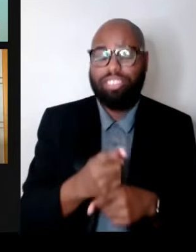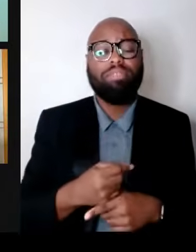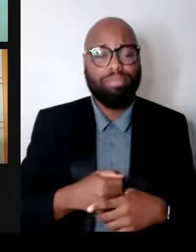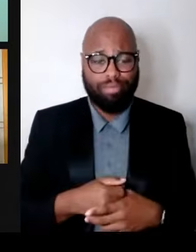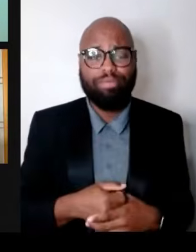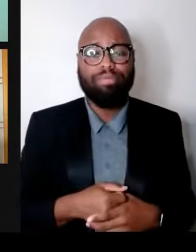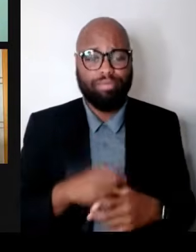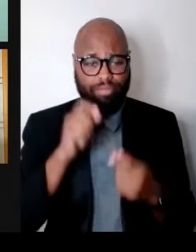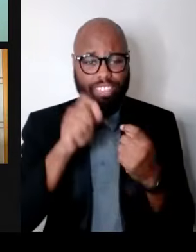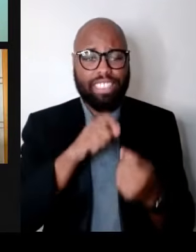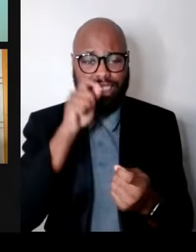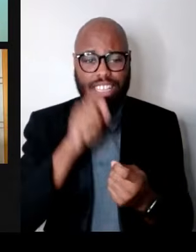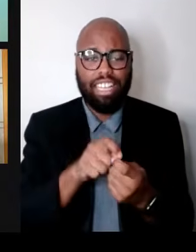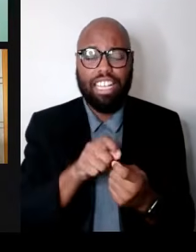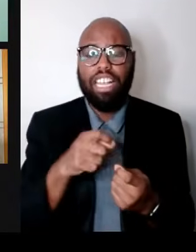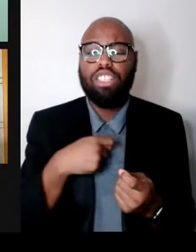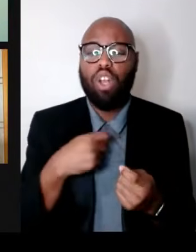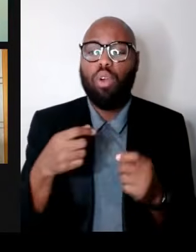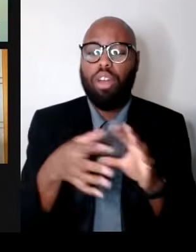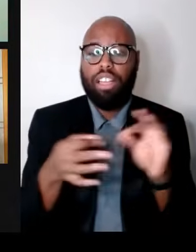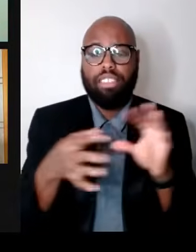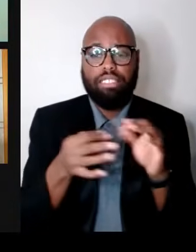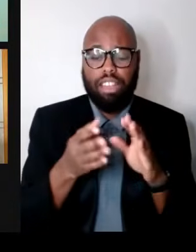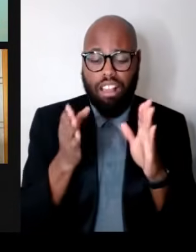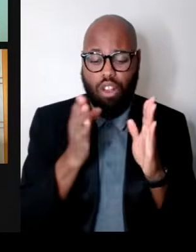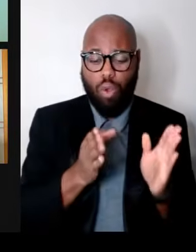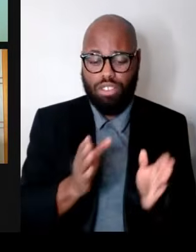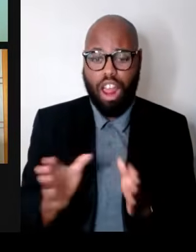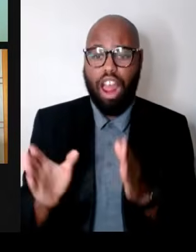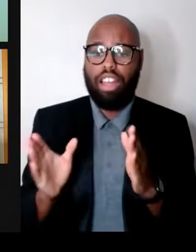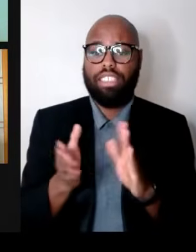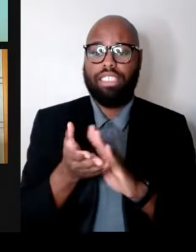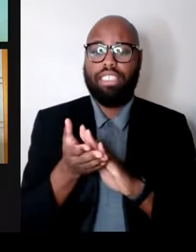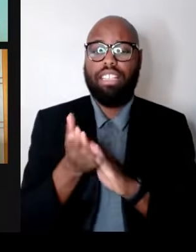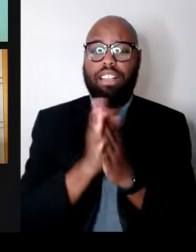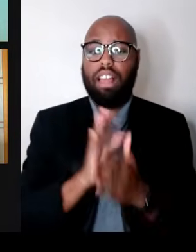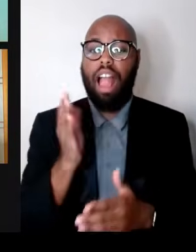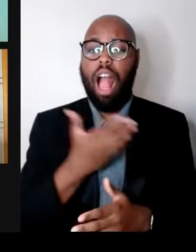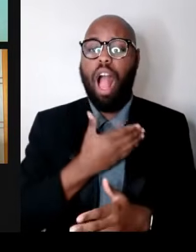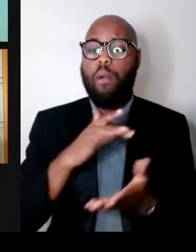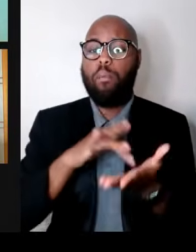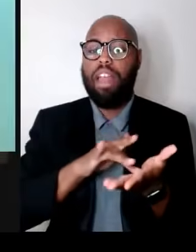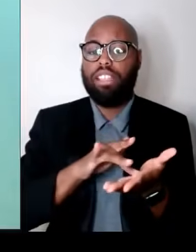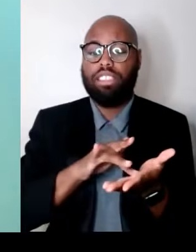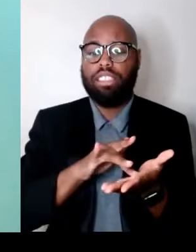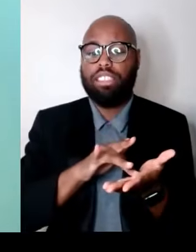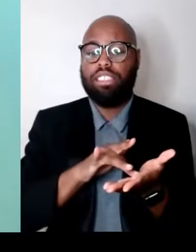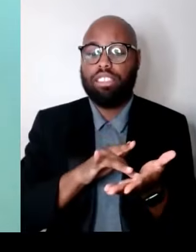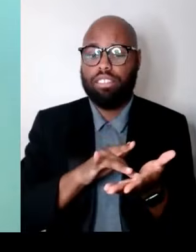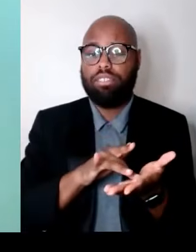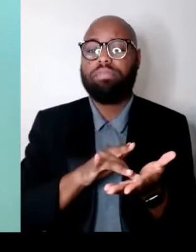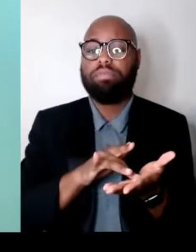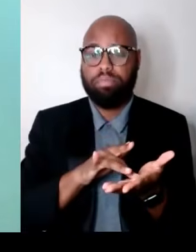When I say organizing is our medicine, it is because balance,